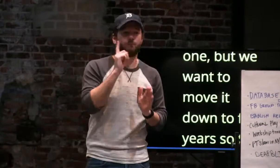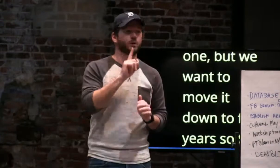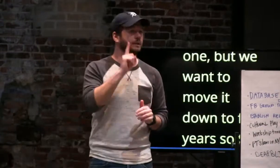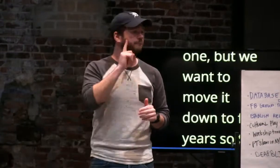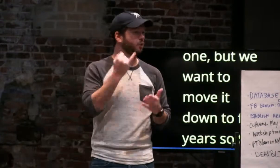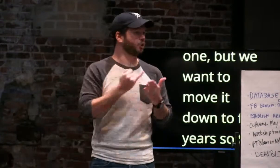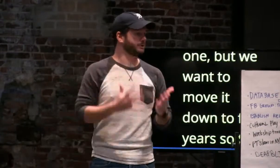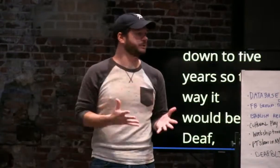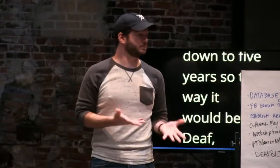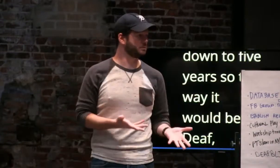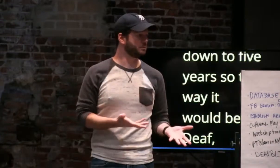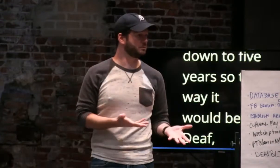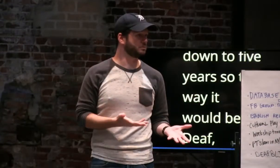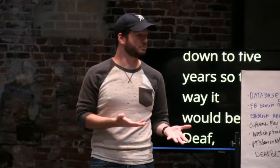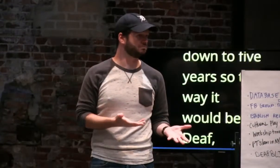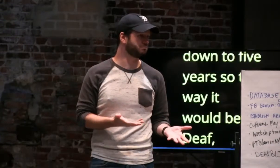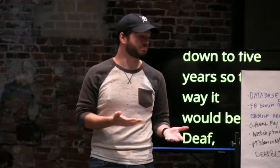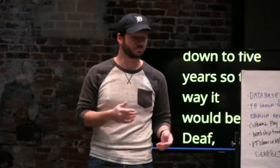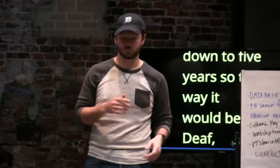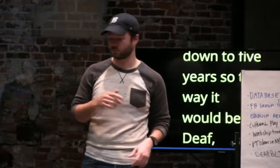and developing more work for more deaf artists.